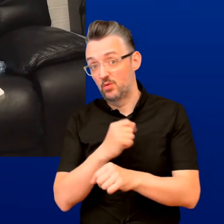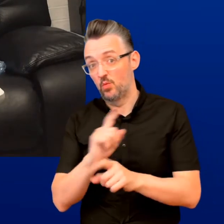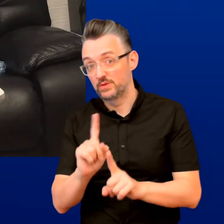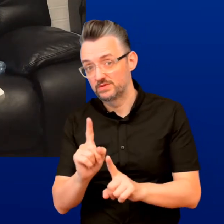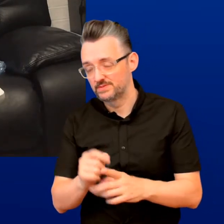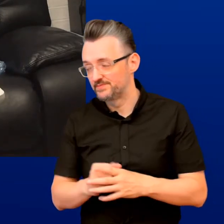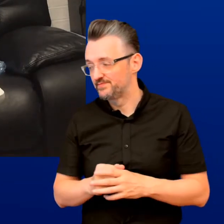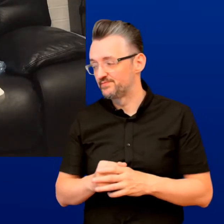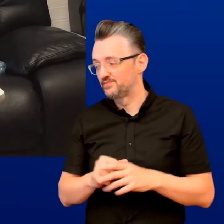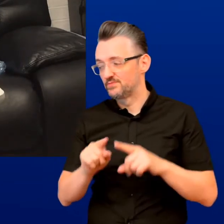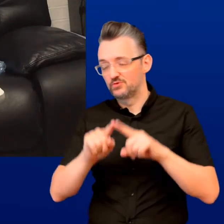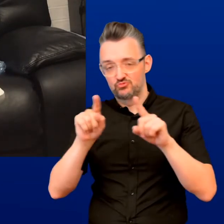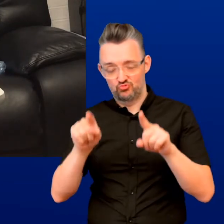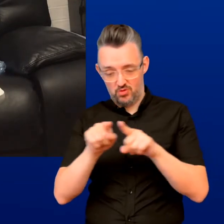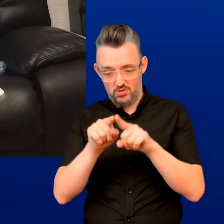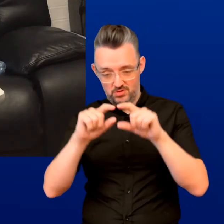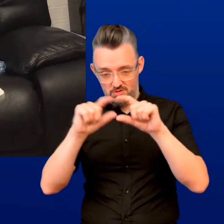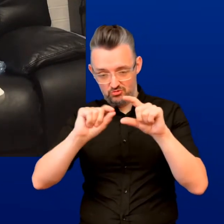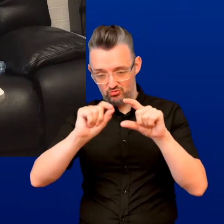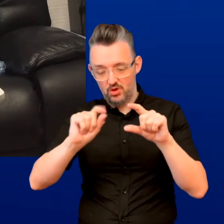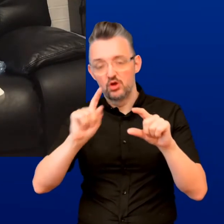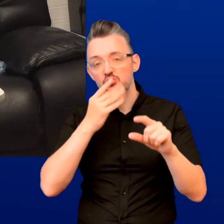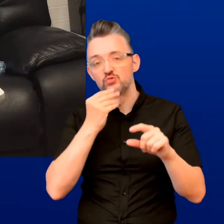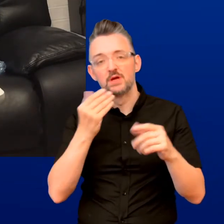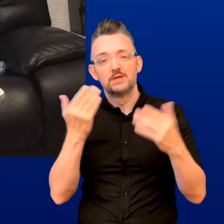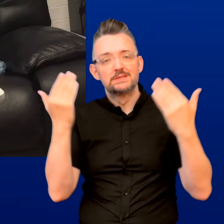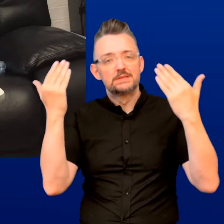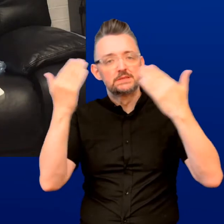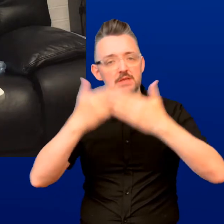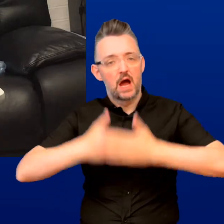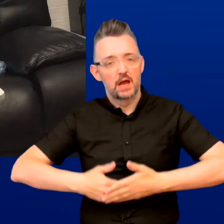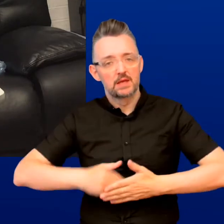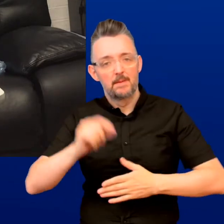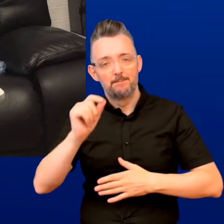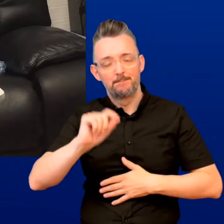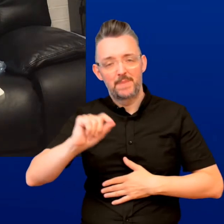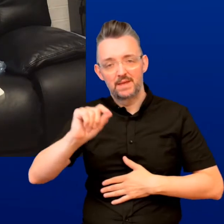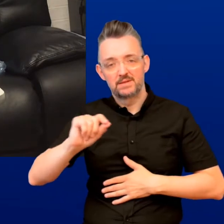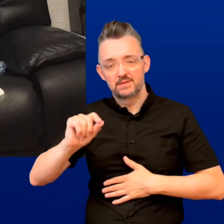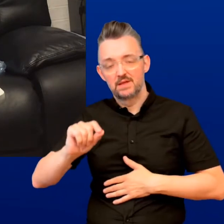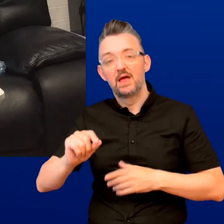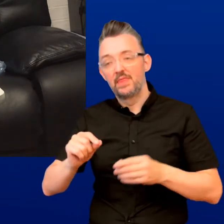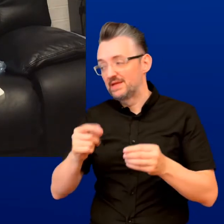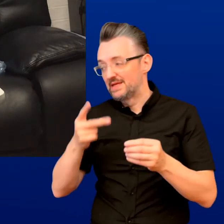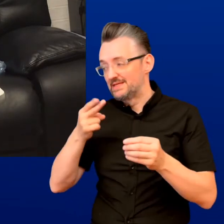I drew the shape in with dark pen and then I took my scissors and poked a